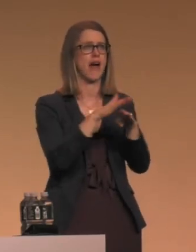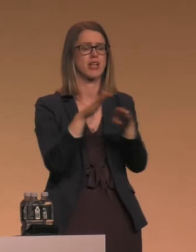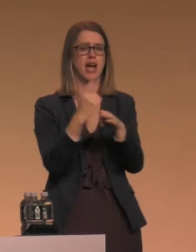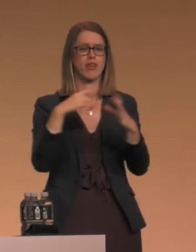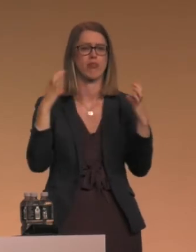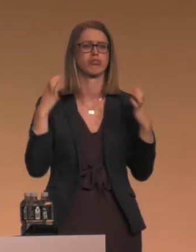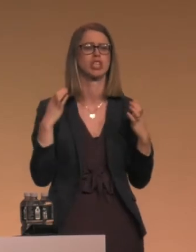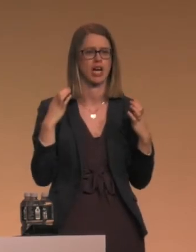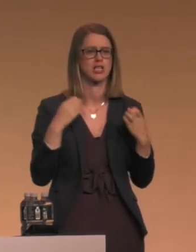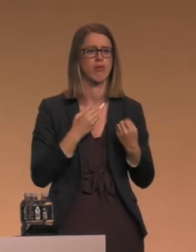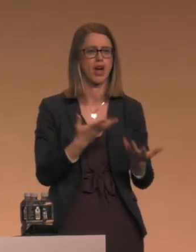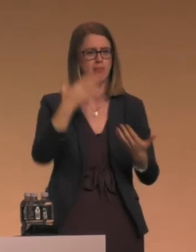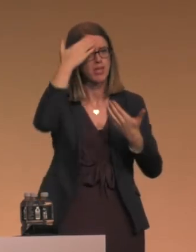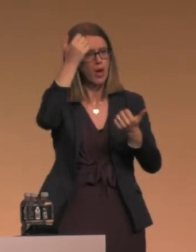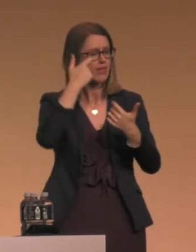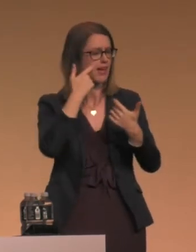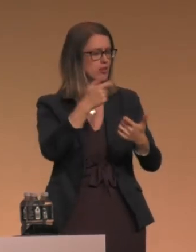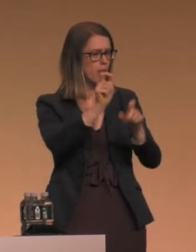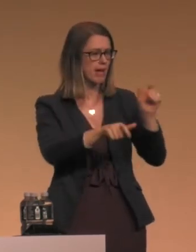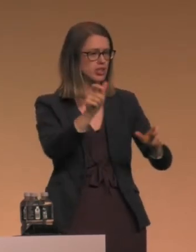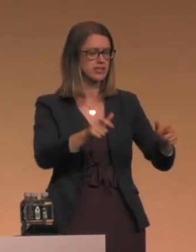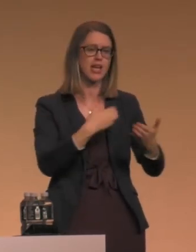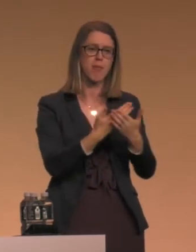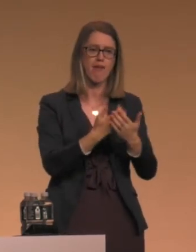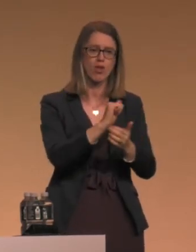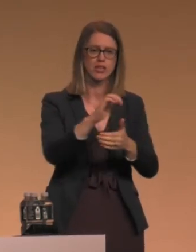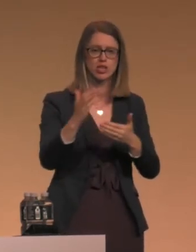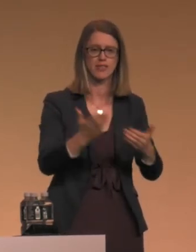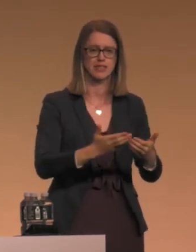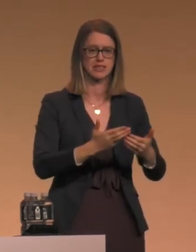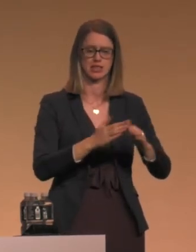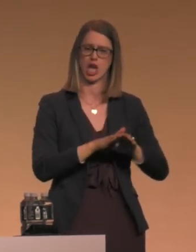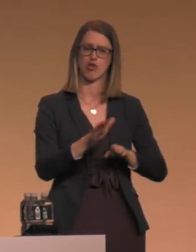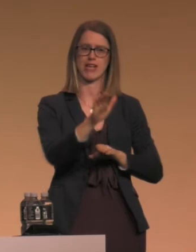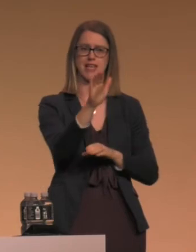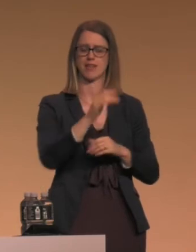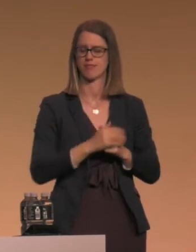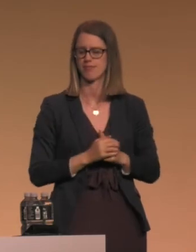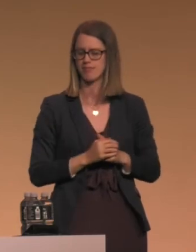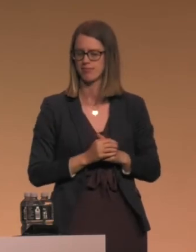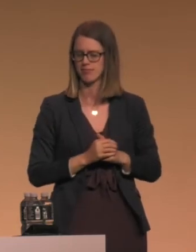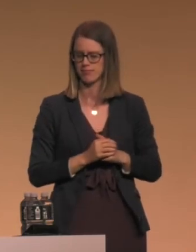we are under to provide mental health care to patients, and the demand for these services is only increasing.